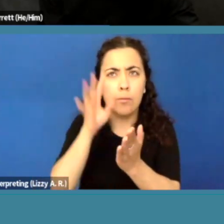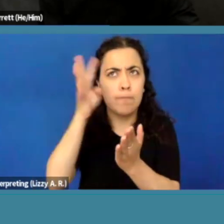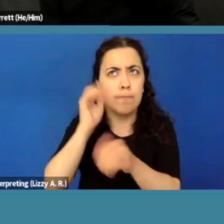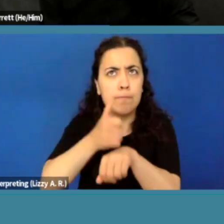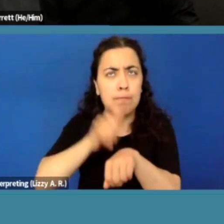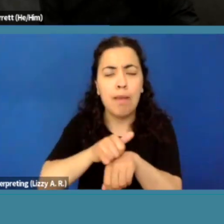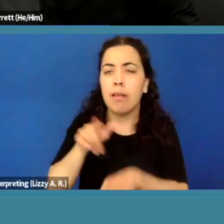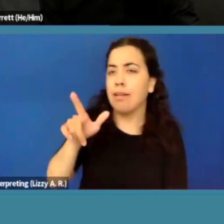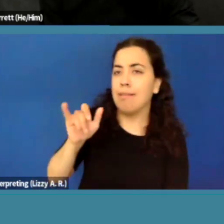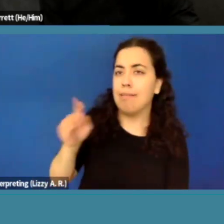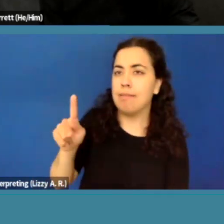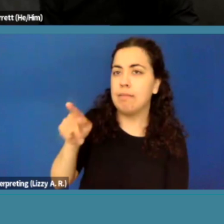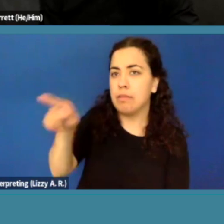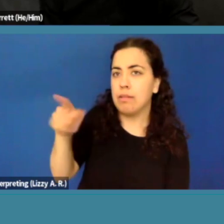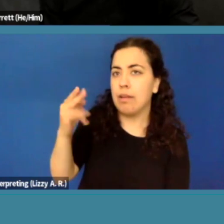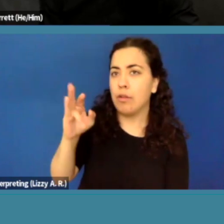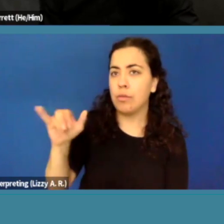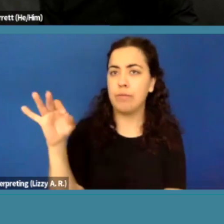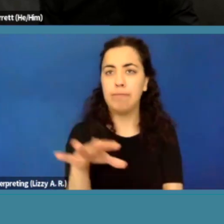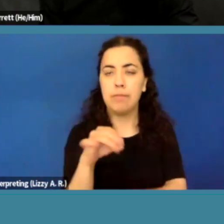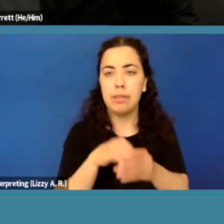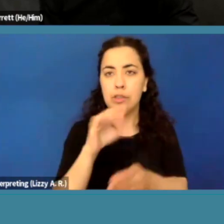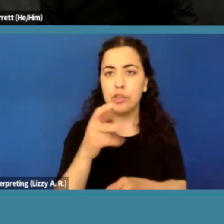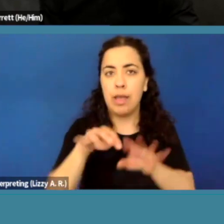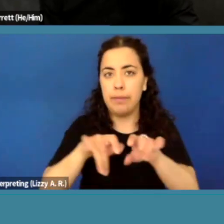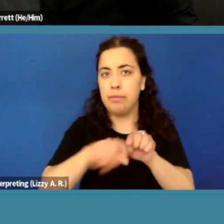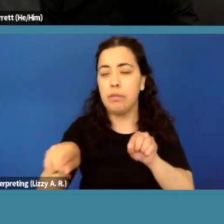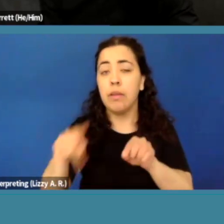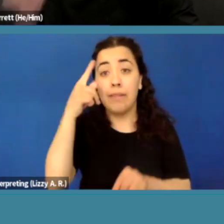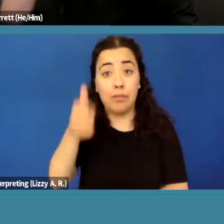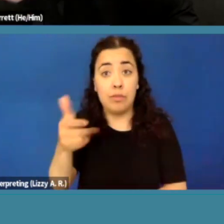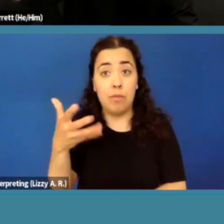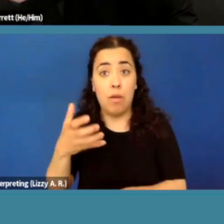For doing your own captions, also, Tina has a web link in